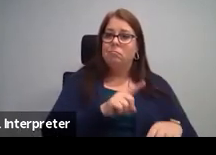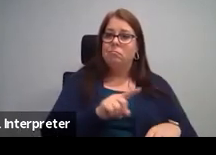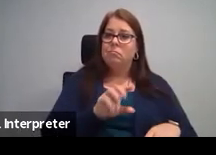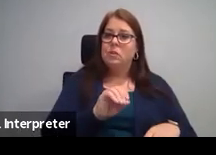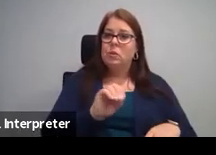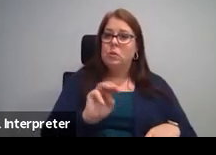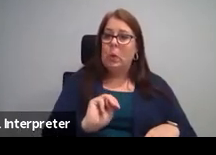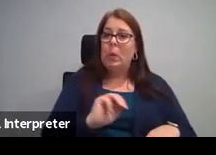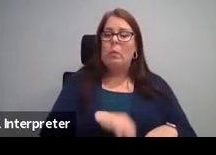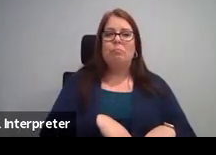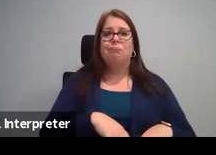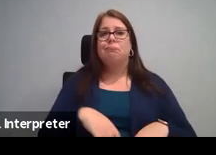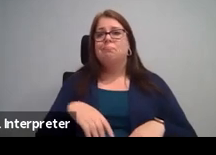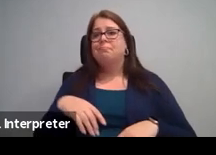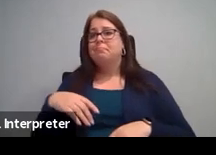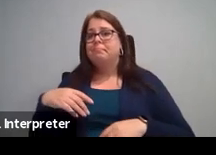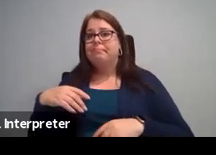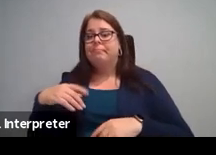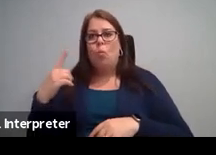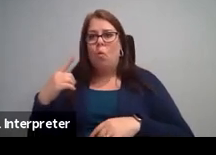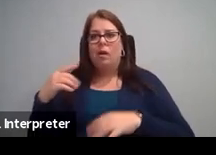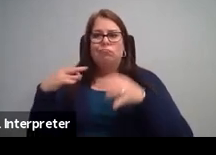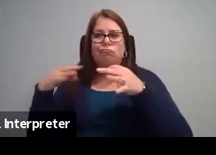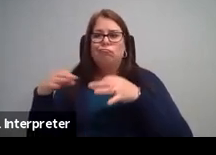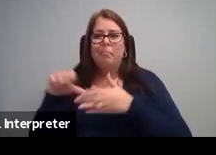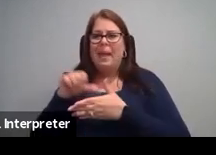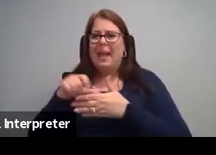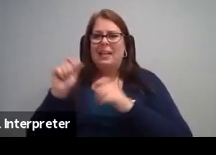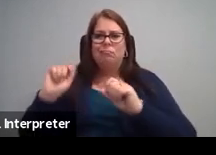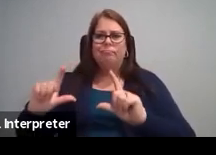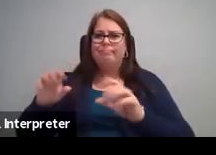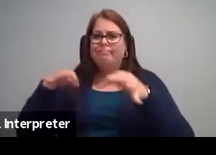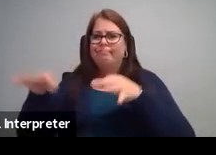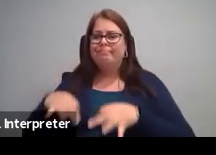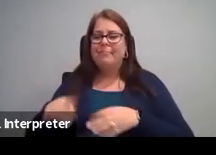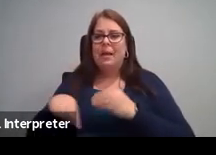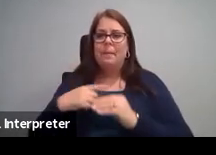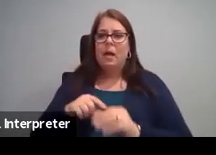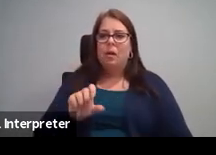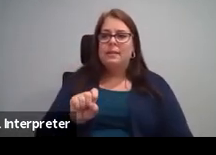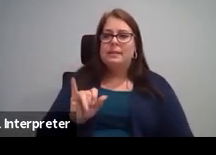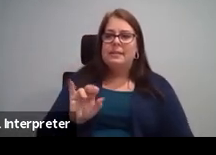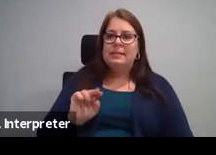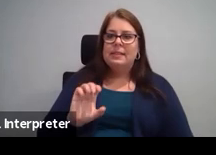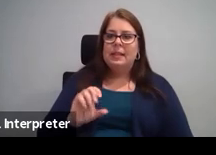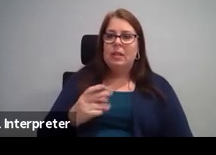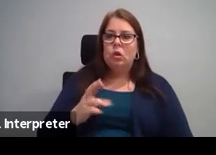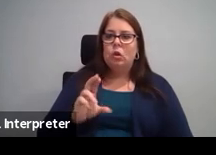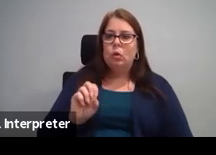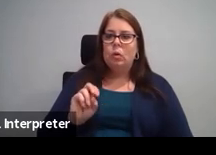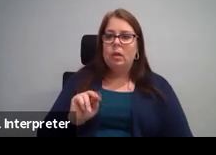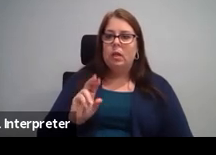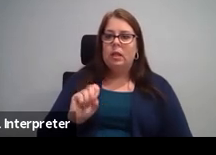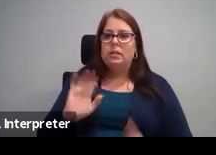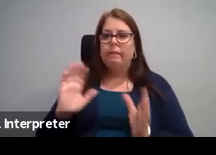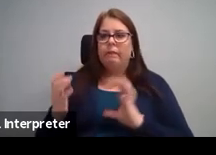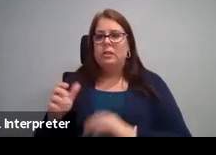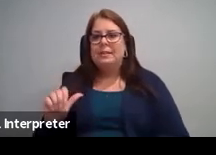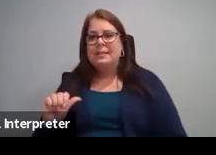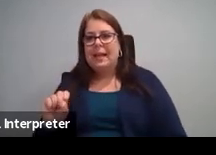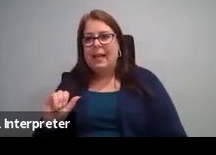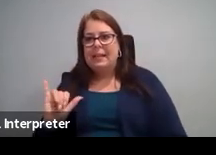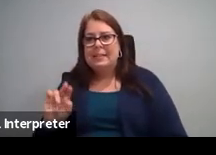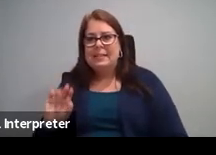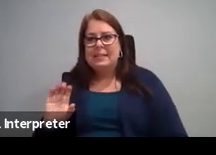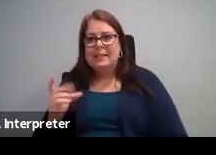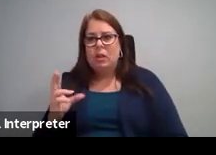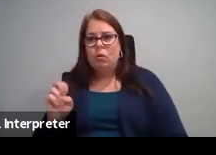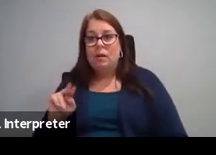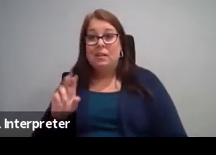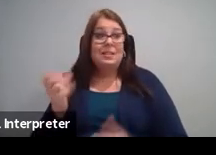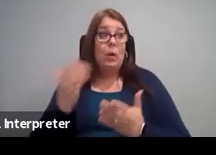Laurie Arnold: You know your synchronous and asynchronous just a lot of just what really clarifying the expectations because again last spring. We were all just making that mad scramble but